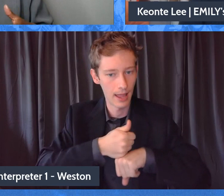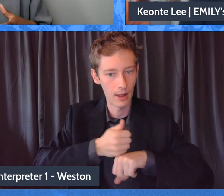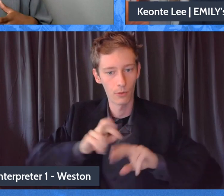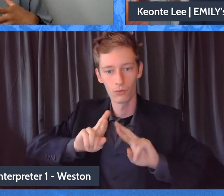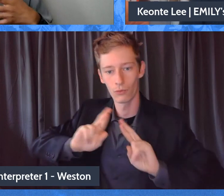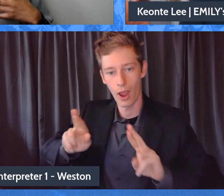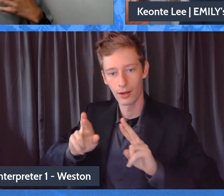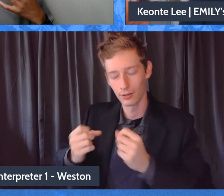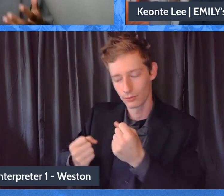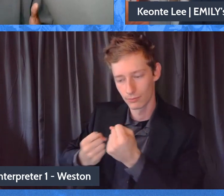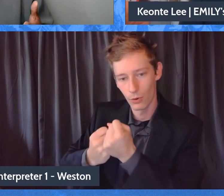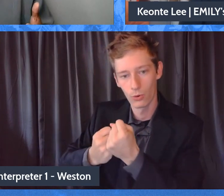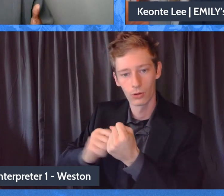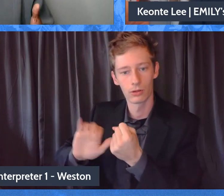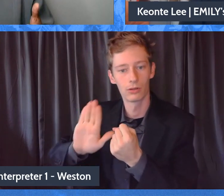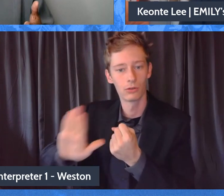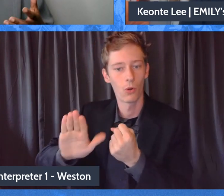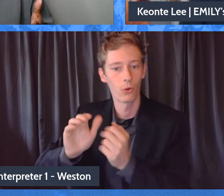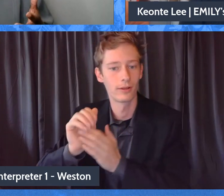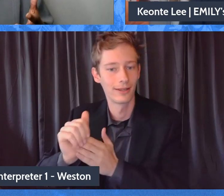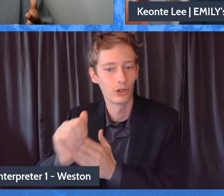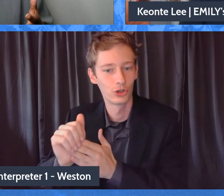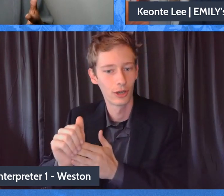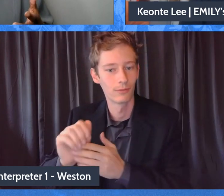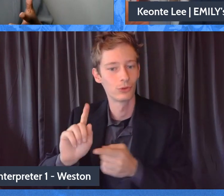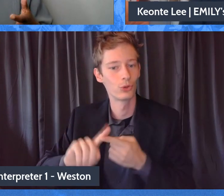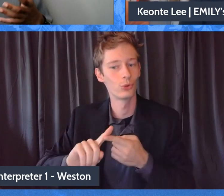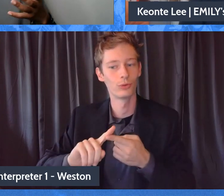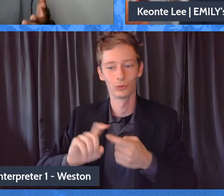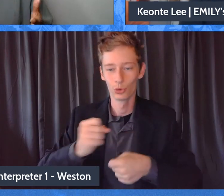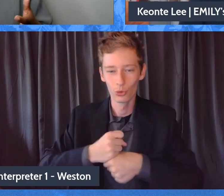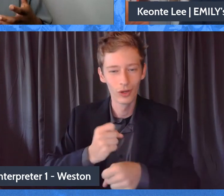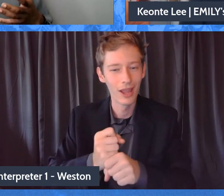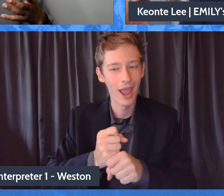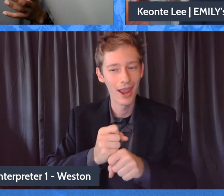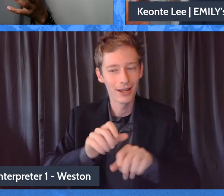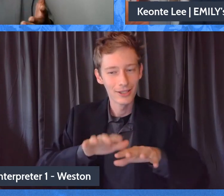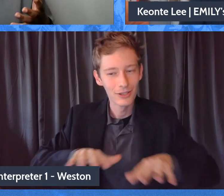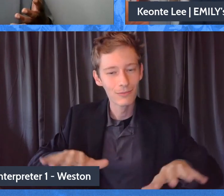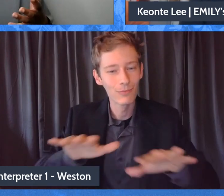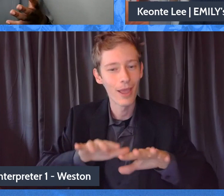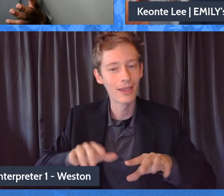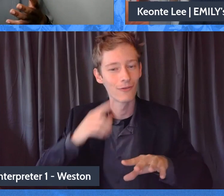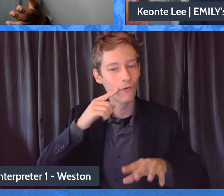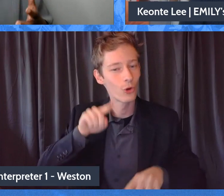to be able to create the space for you to grow and to thrive.